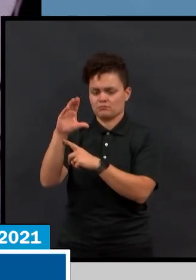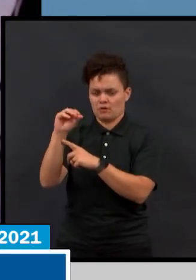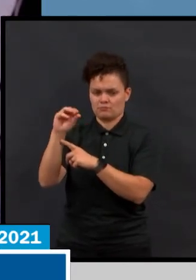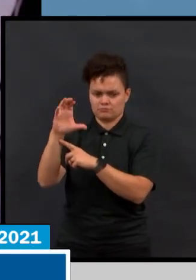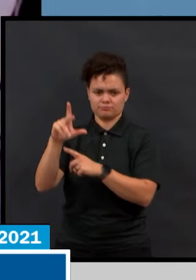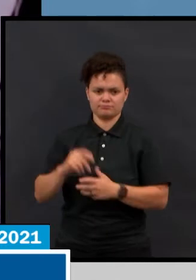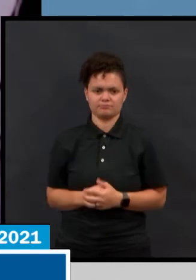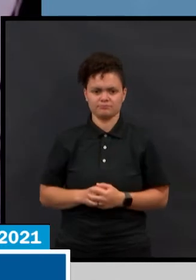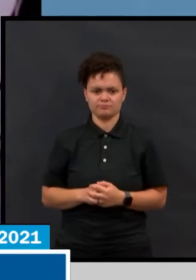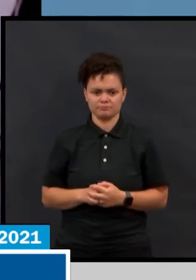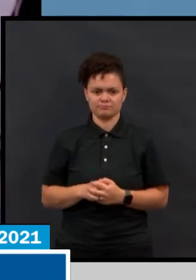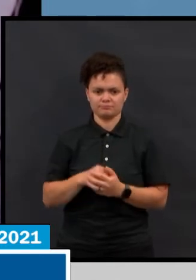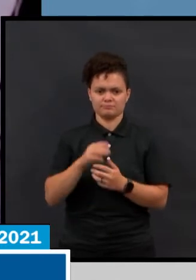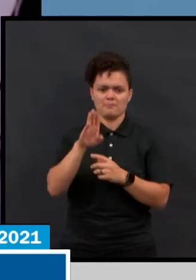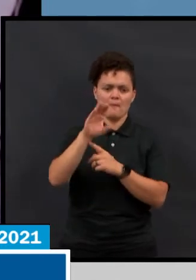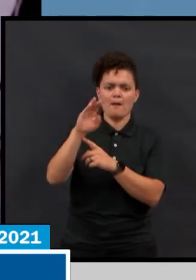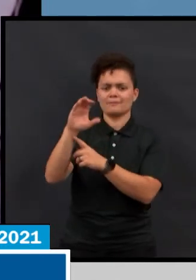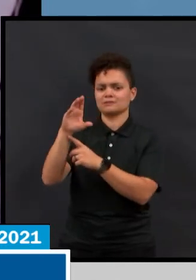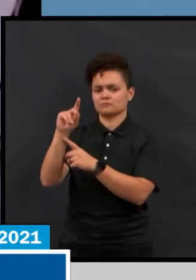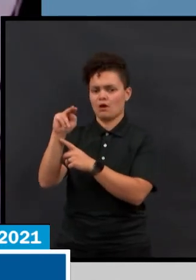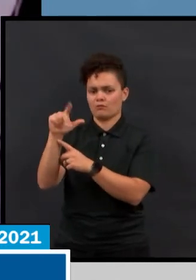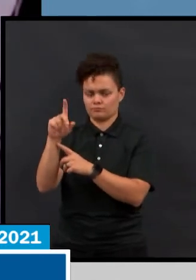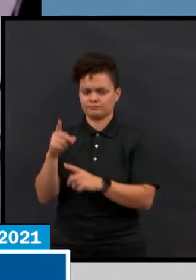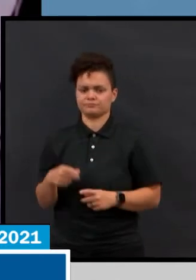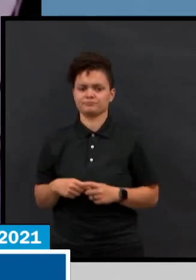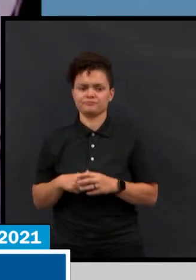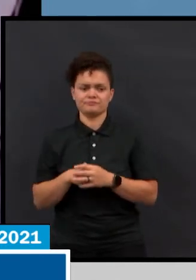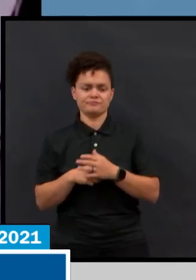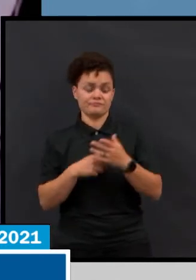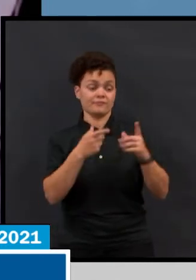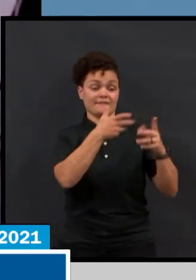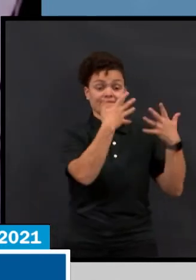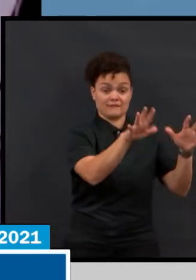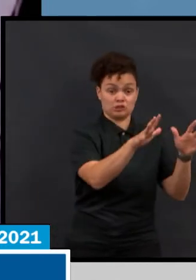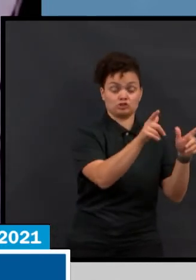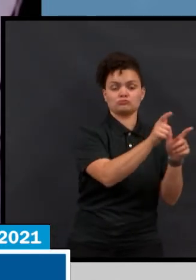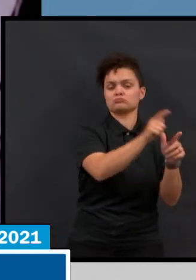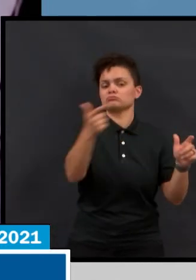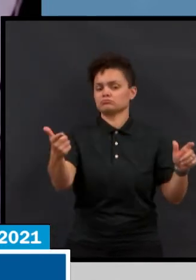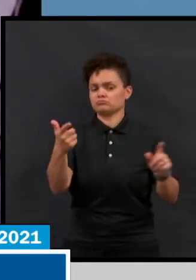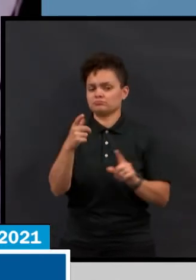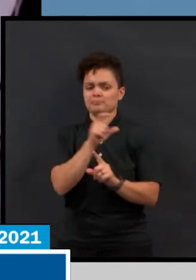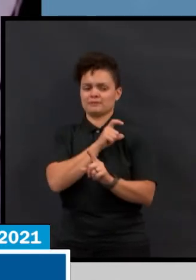going to be followed by denver police chief paul payson to give you an update on district